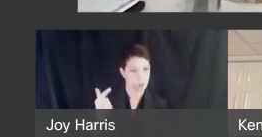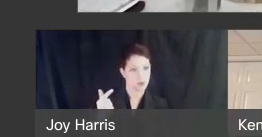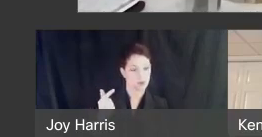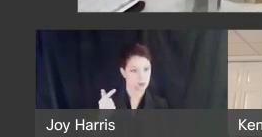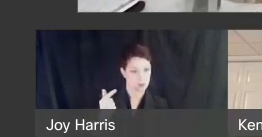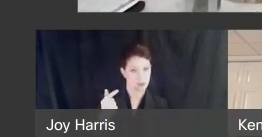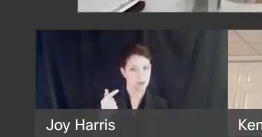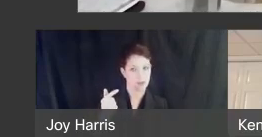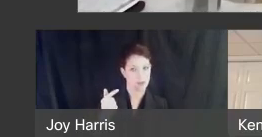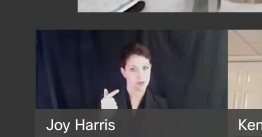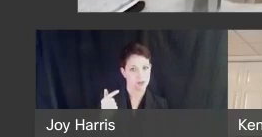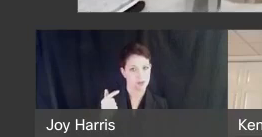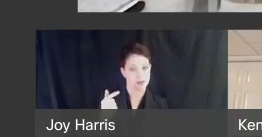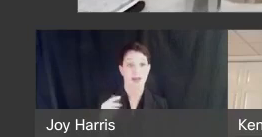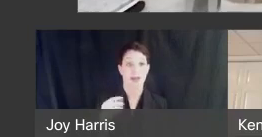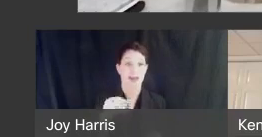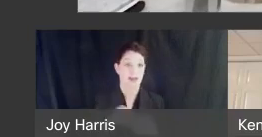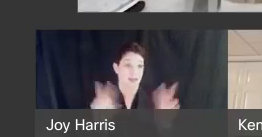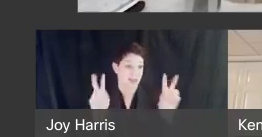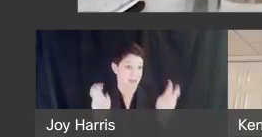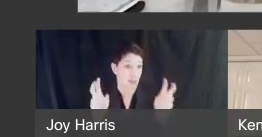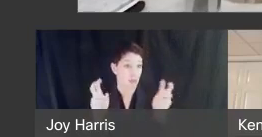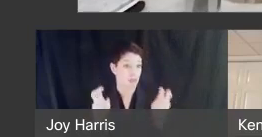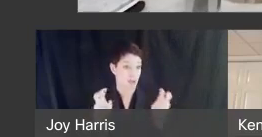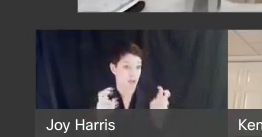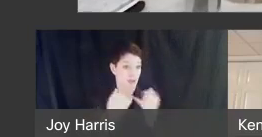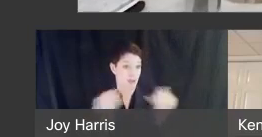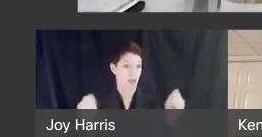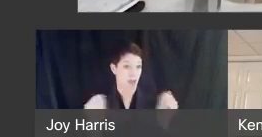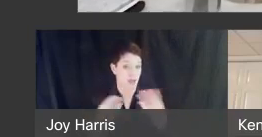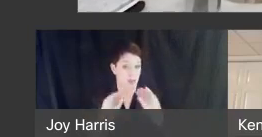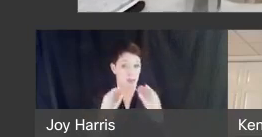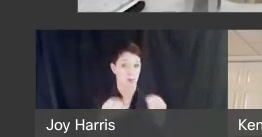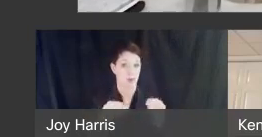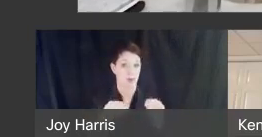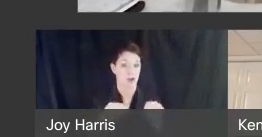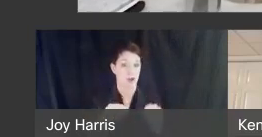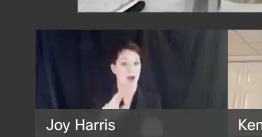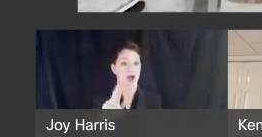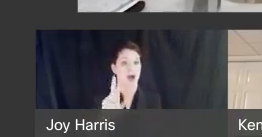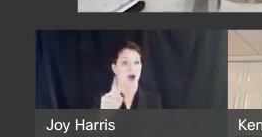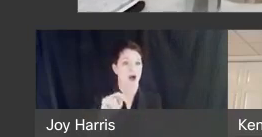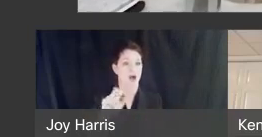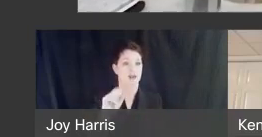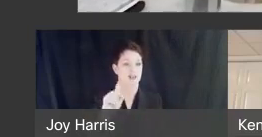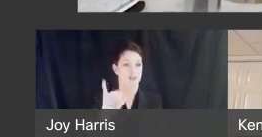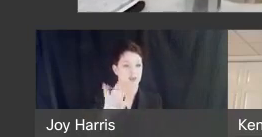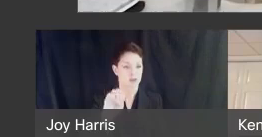and in the subject line they can put "unsubscribe" or "no longer need an appointment."